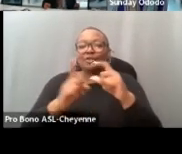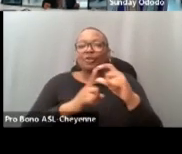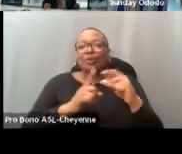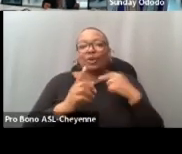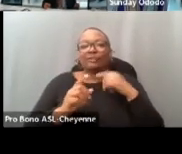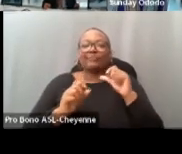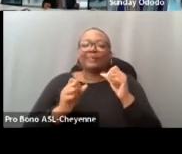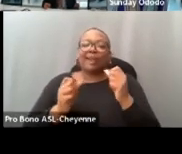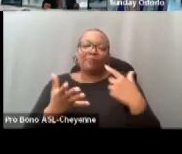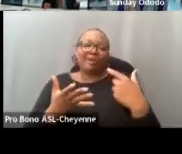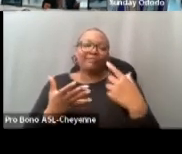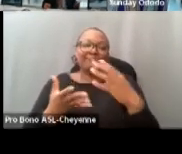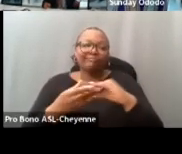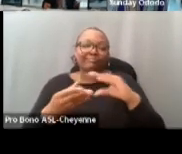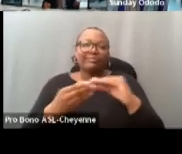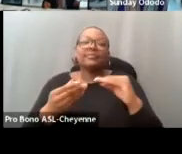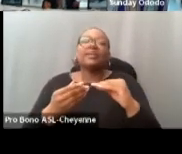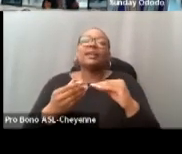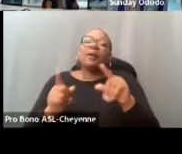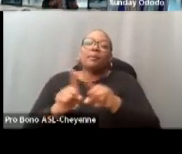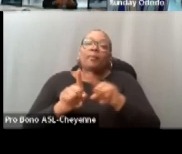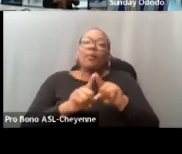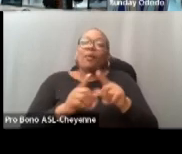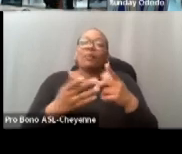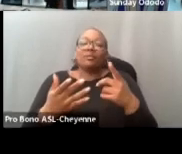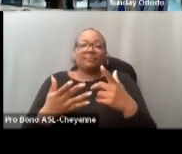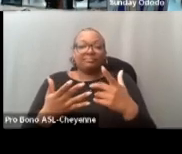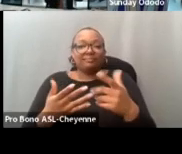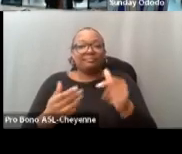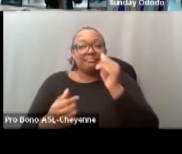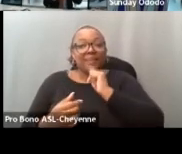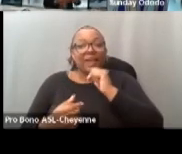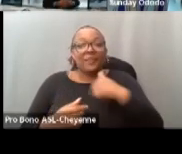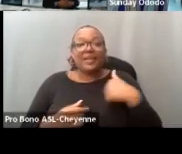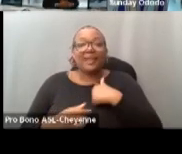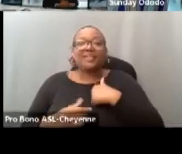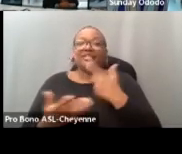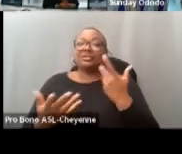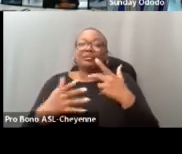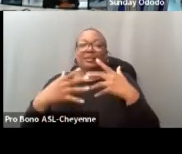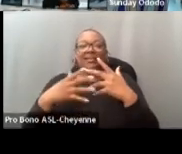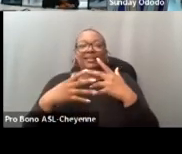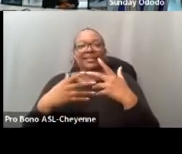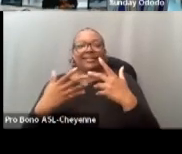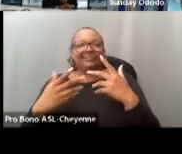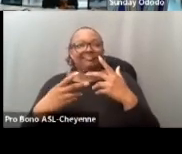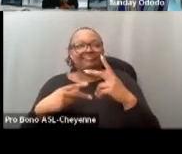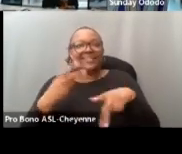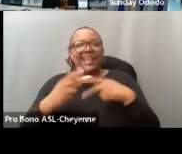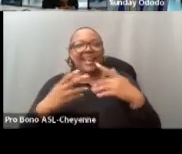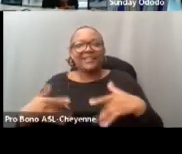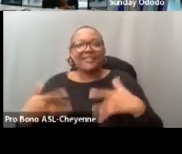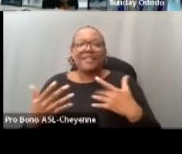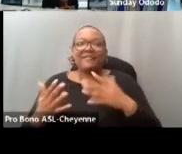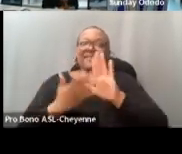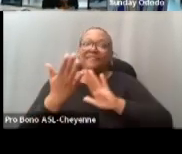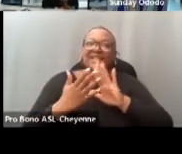but also just bearing with us through these hybrid kind of virtual events as well.